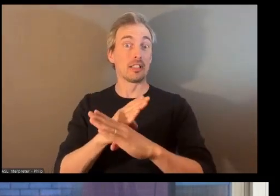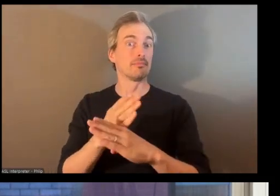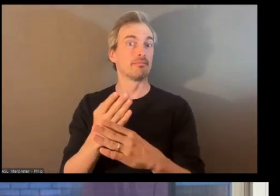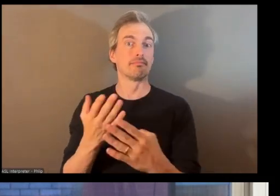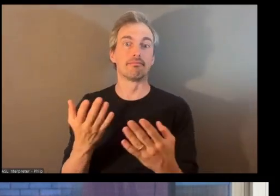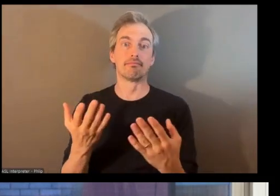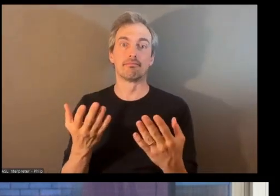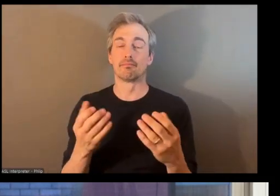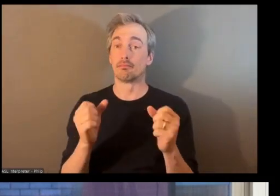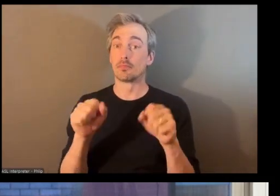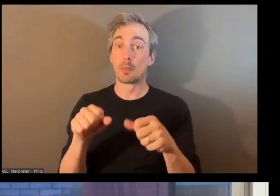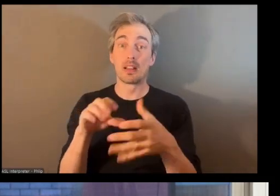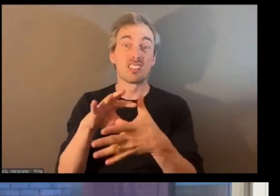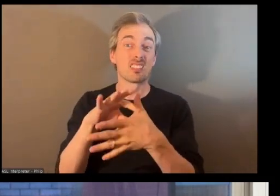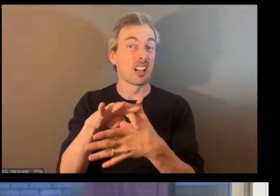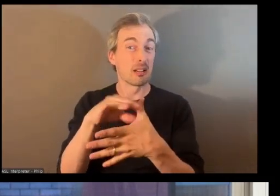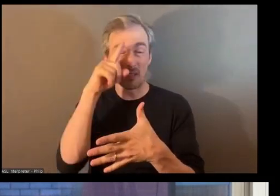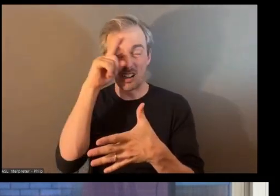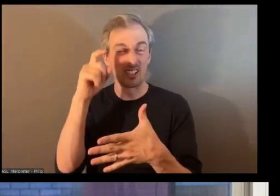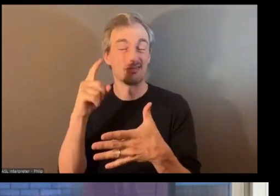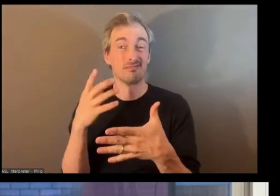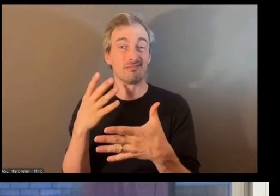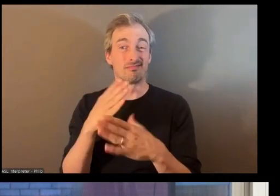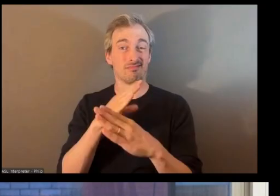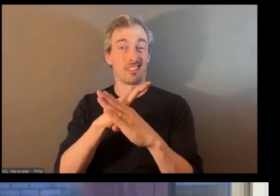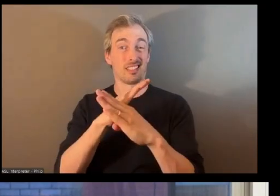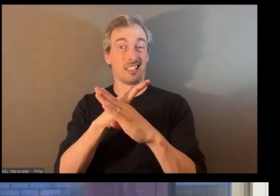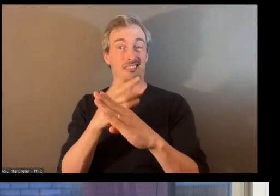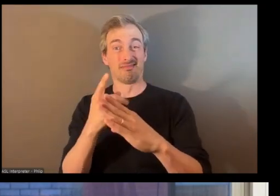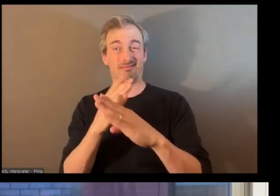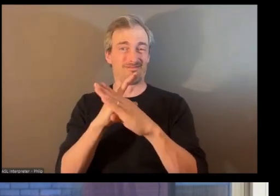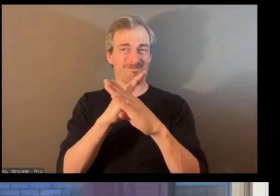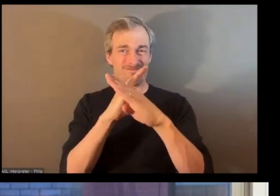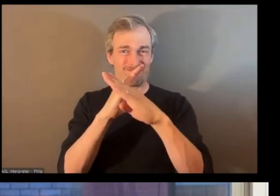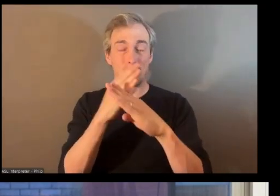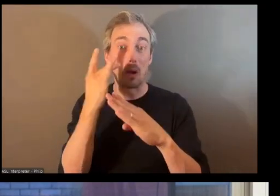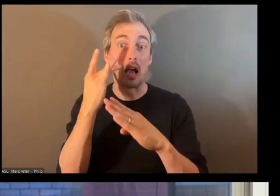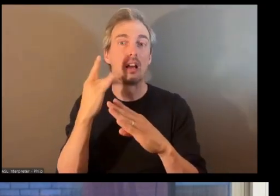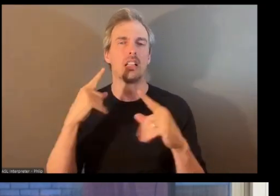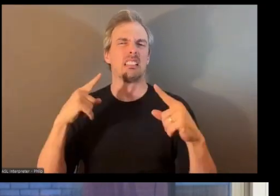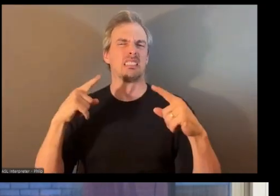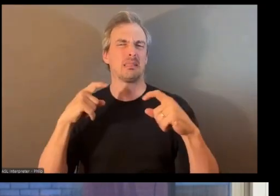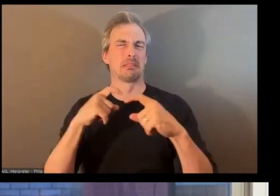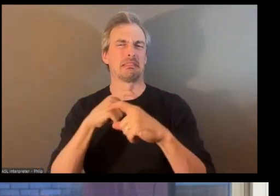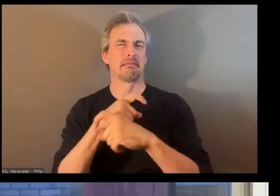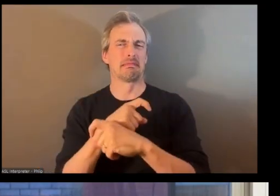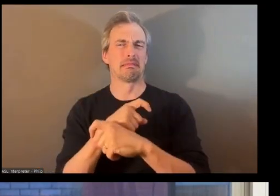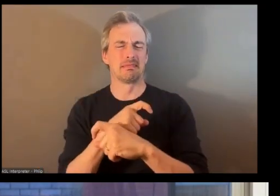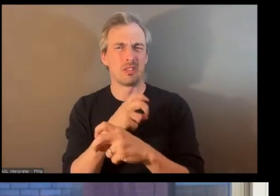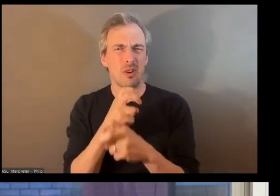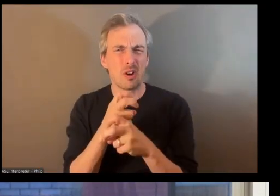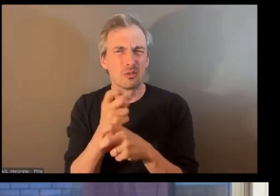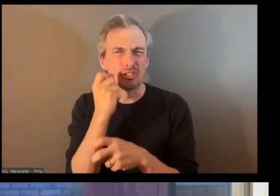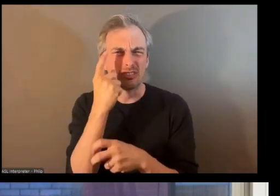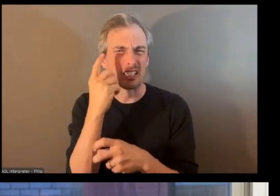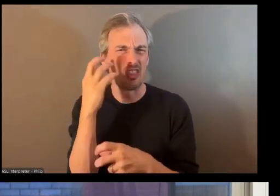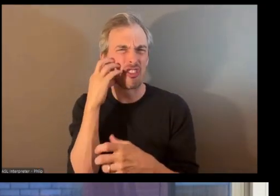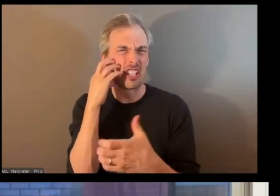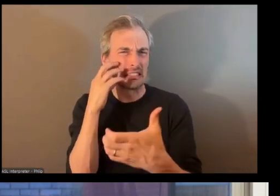too complicated, to understand. Or also it can be design that this content is wrapped into.